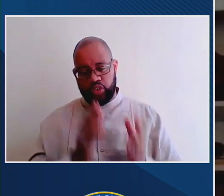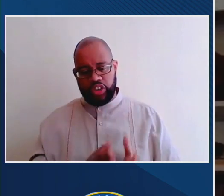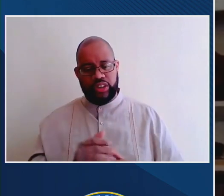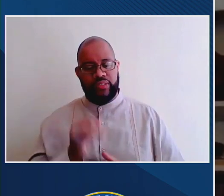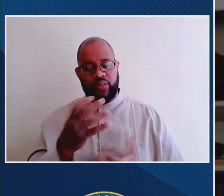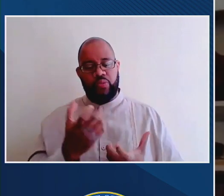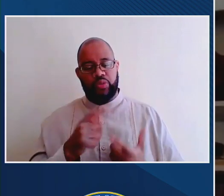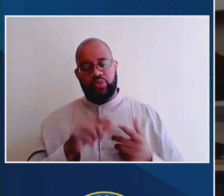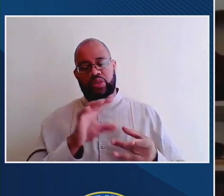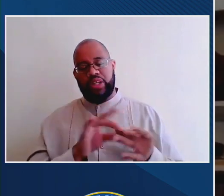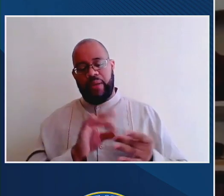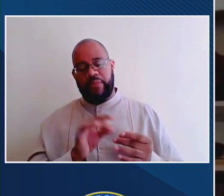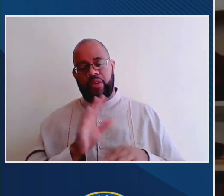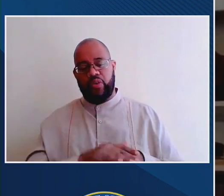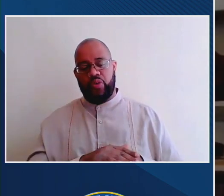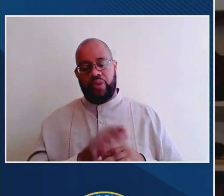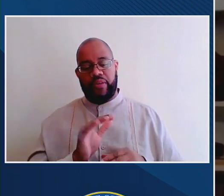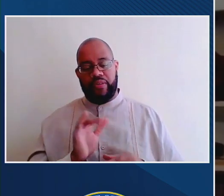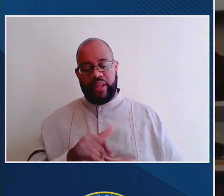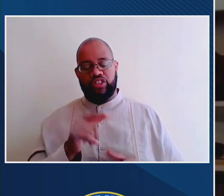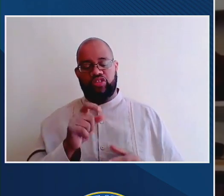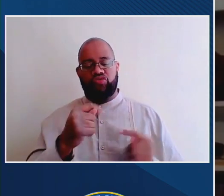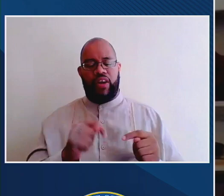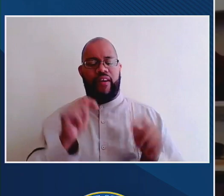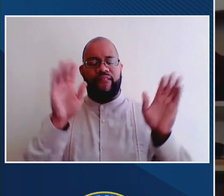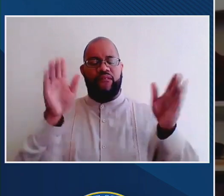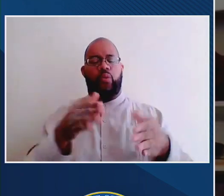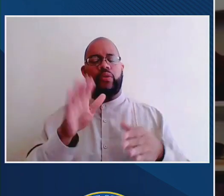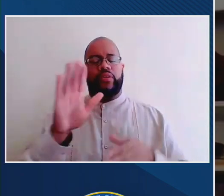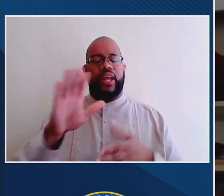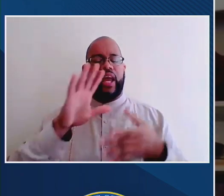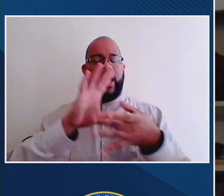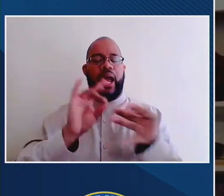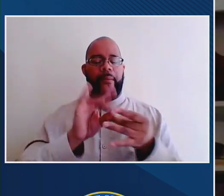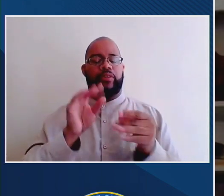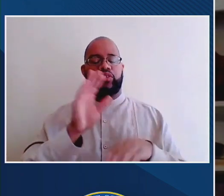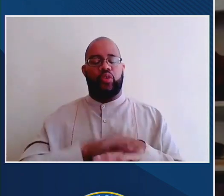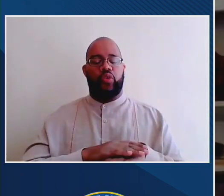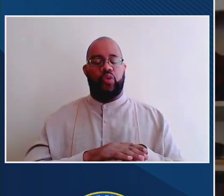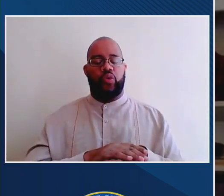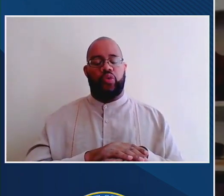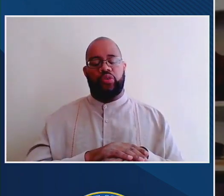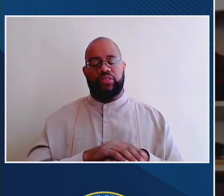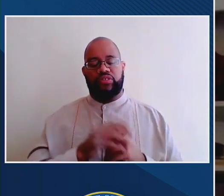on this, would try to focus their comments on the regulatory change itself.